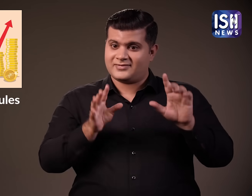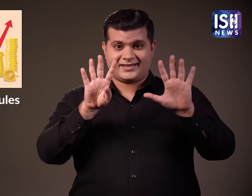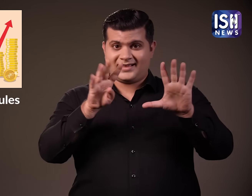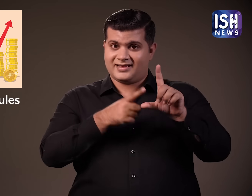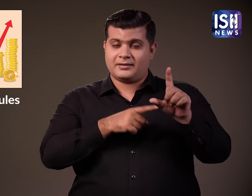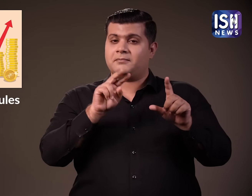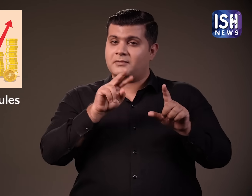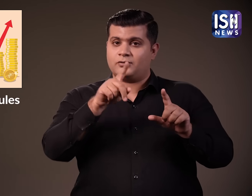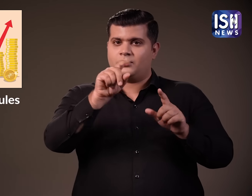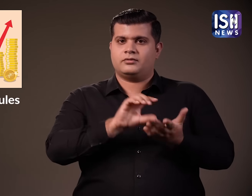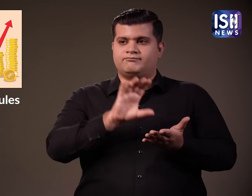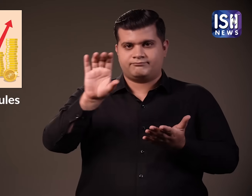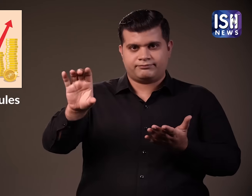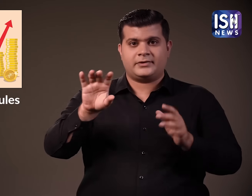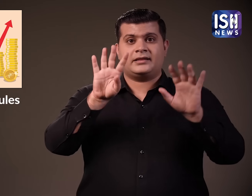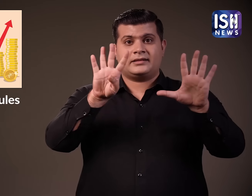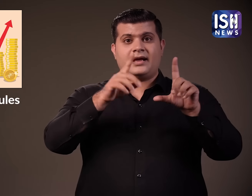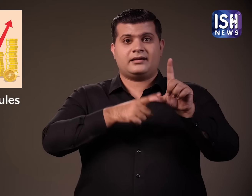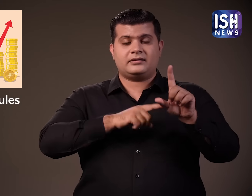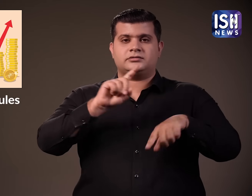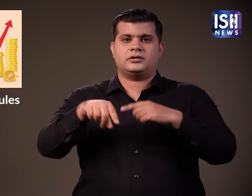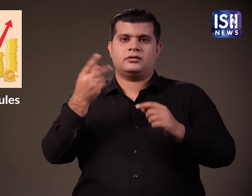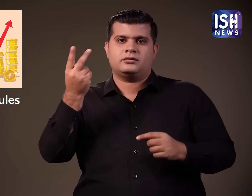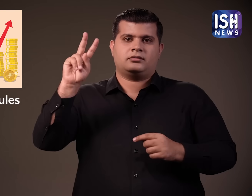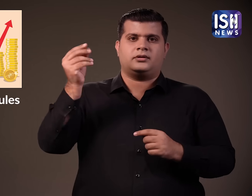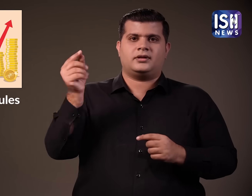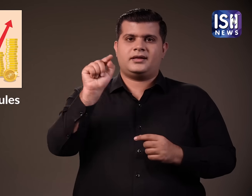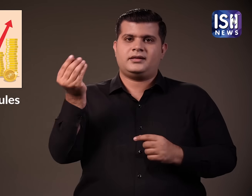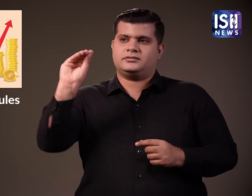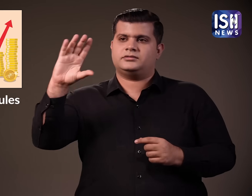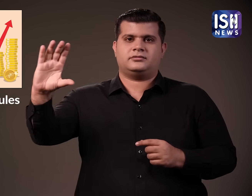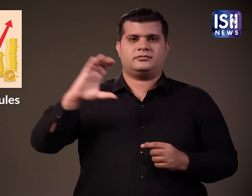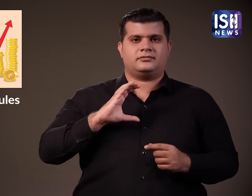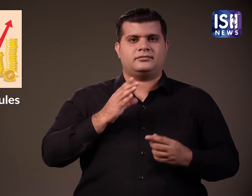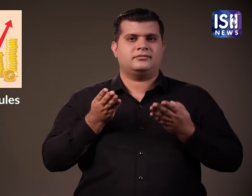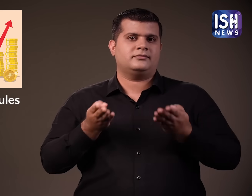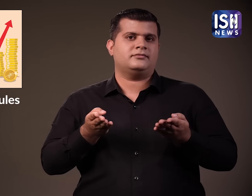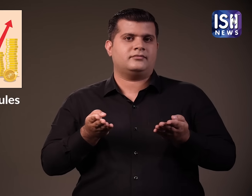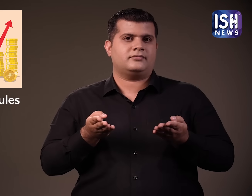9 years means, when you invest for 9 years you will receive double the amount with interest.